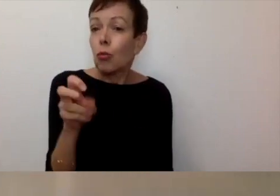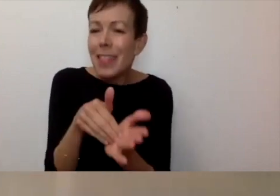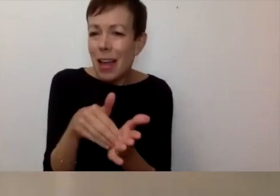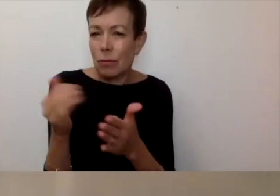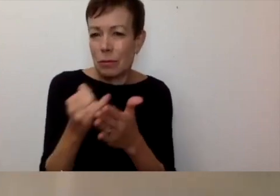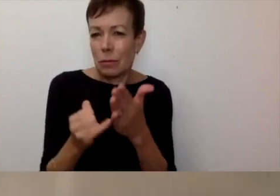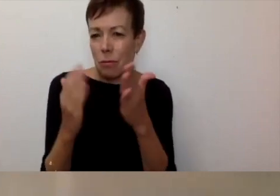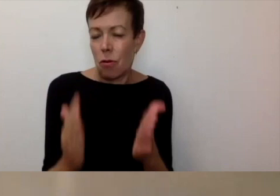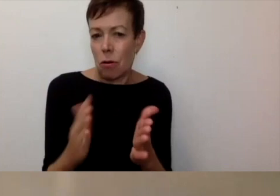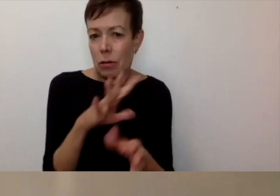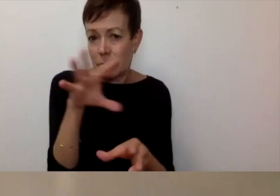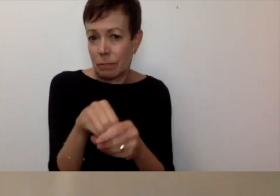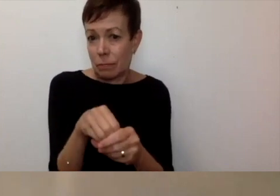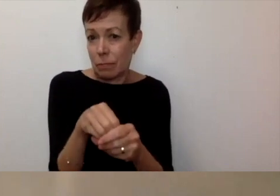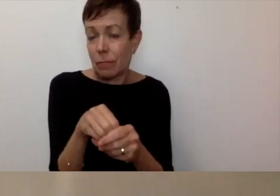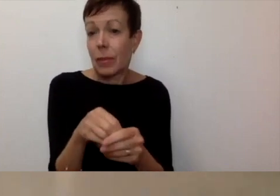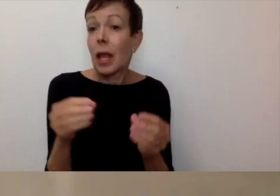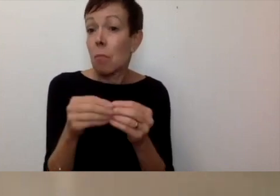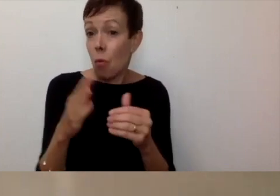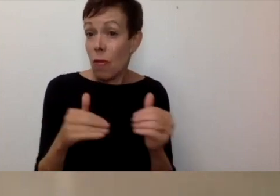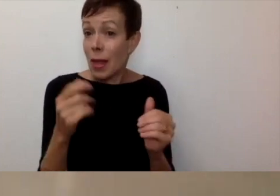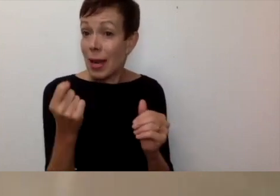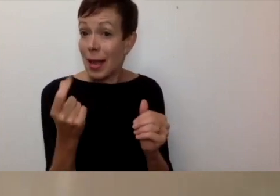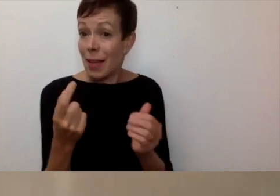11 000 individual signatures on the website so